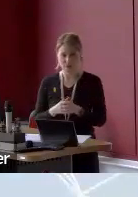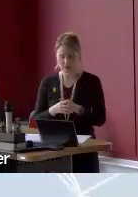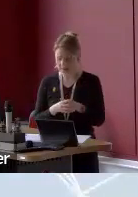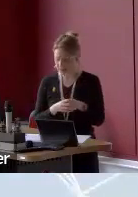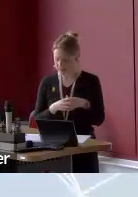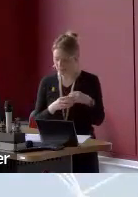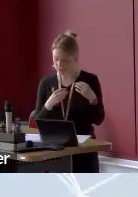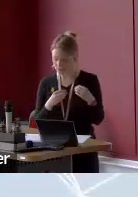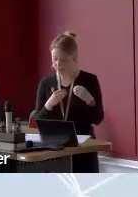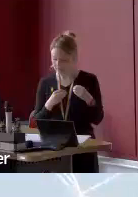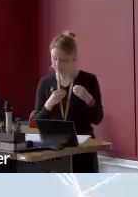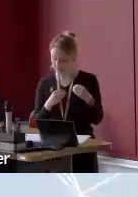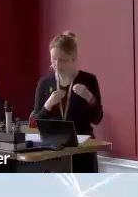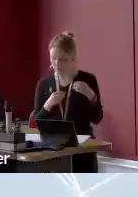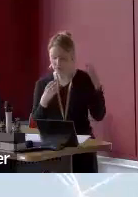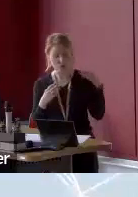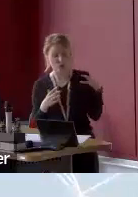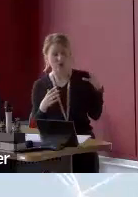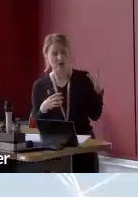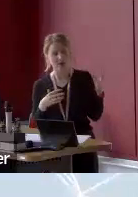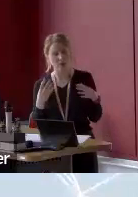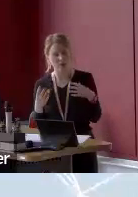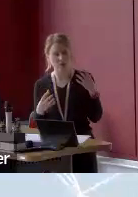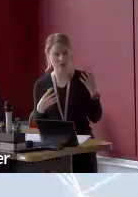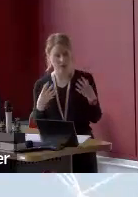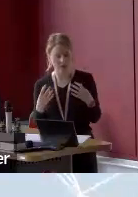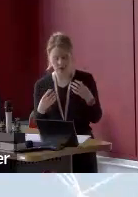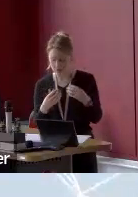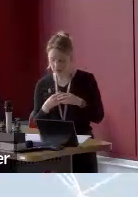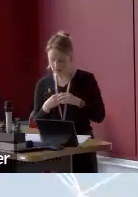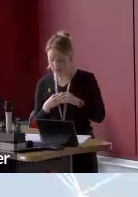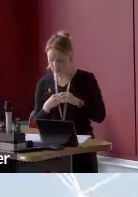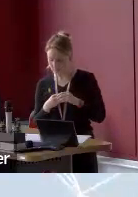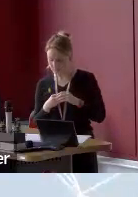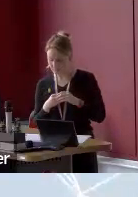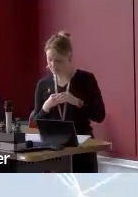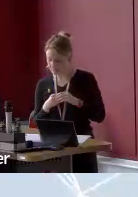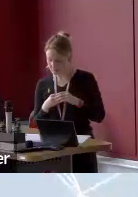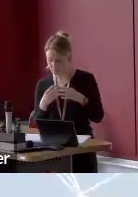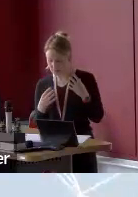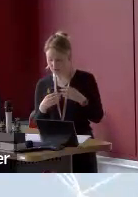media team to help us with that both to push content out but also to measure to measure it